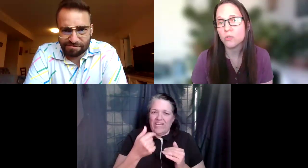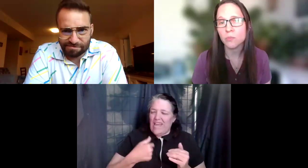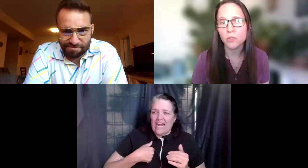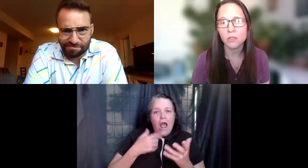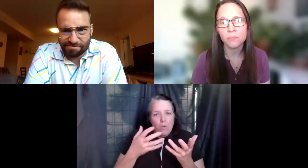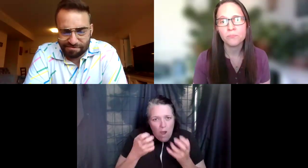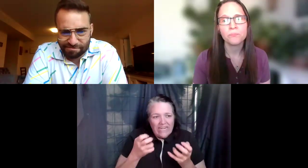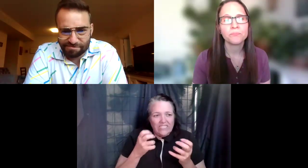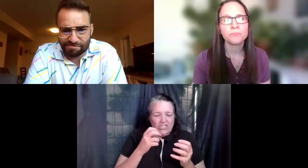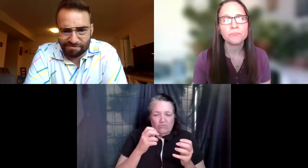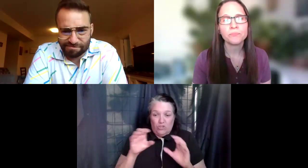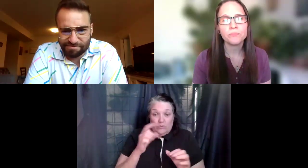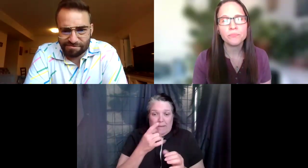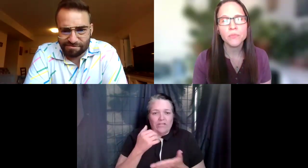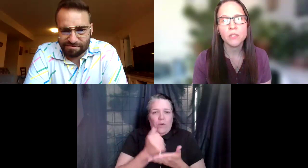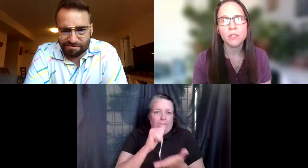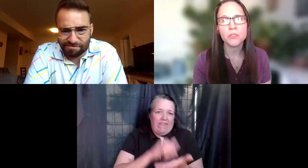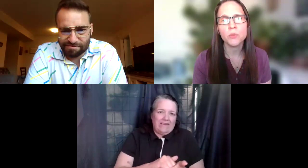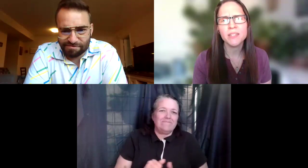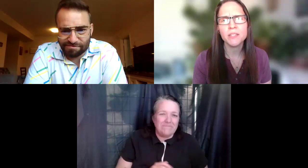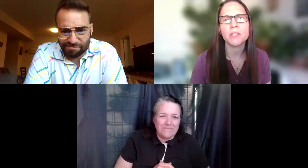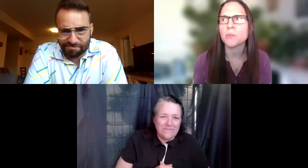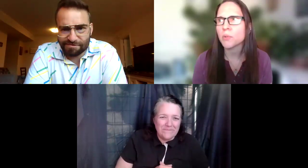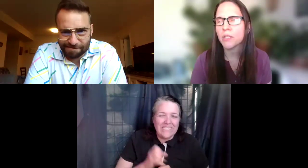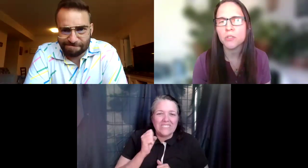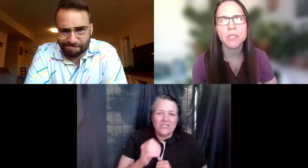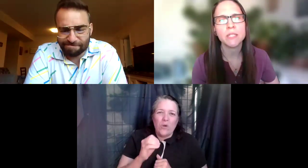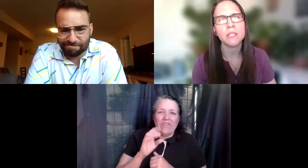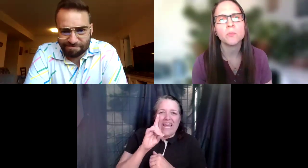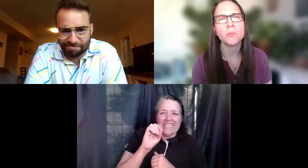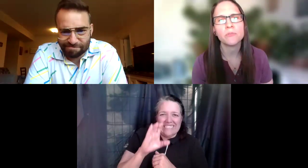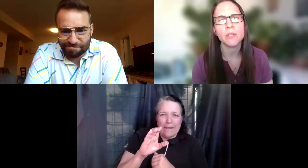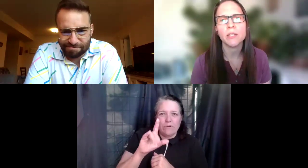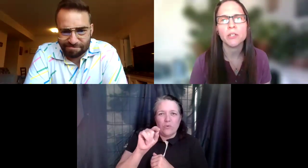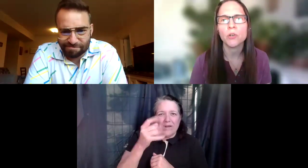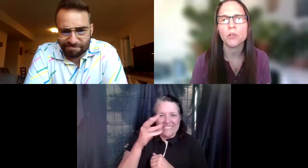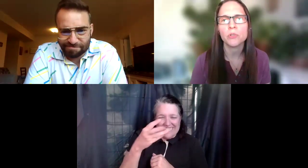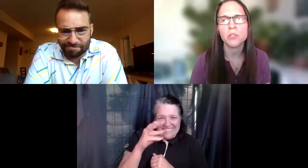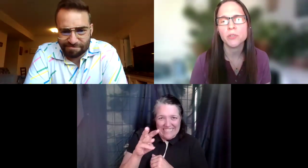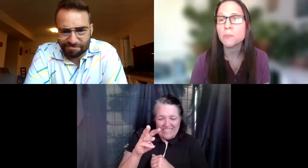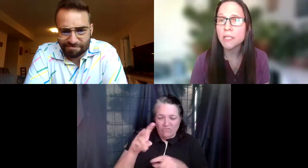do something. So it wasn't until December in 2016 when I finally got a call from the transplant